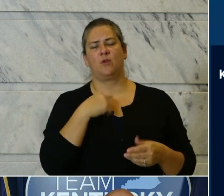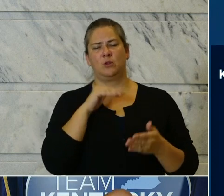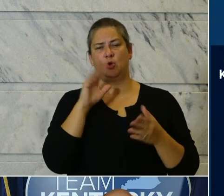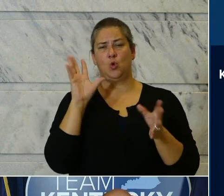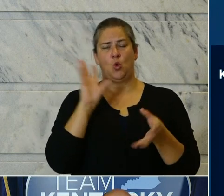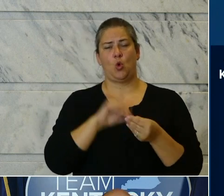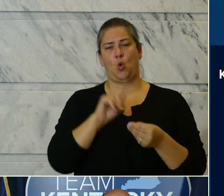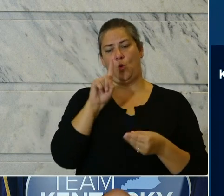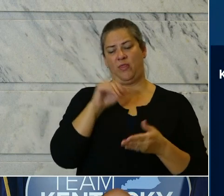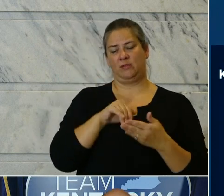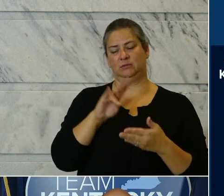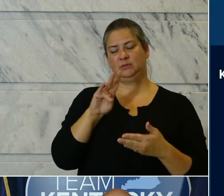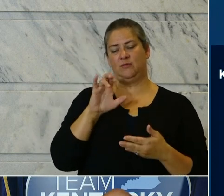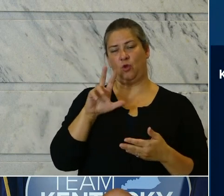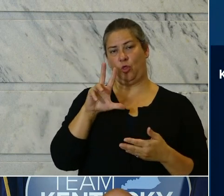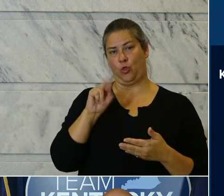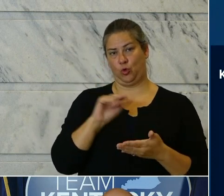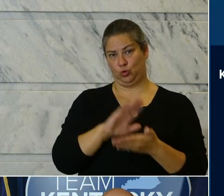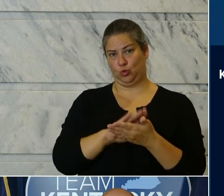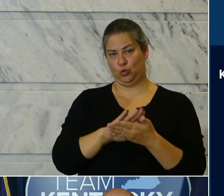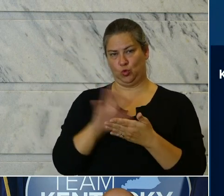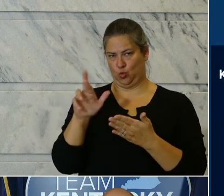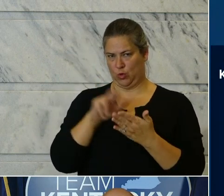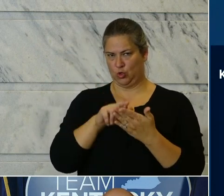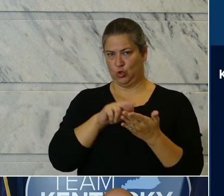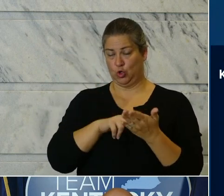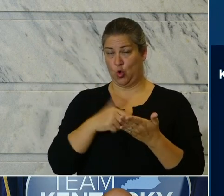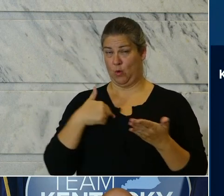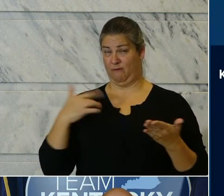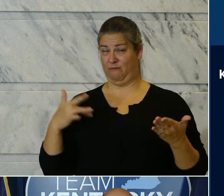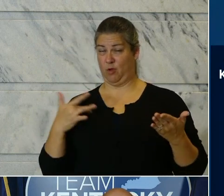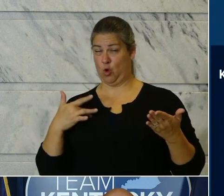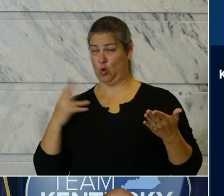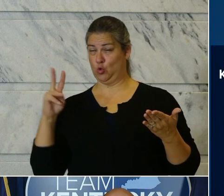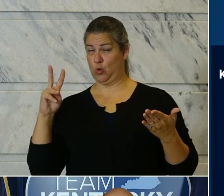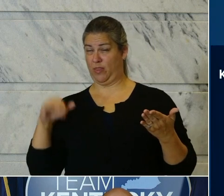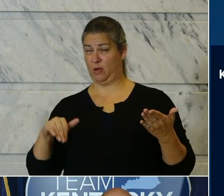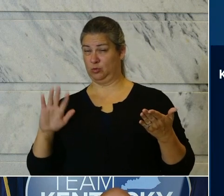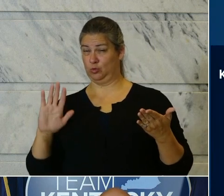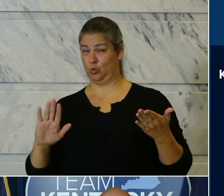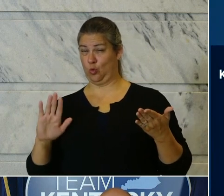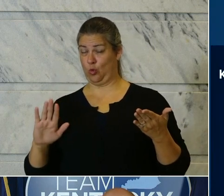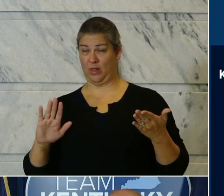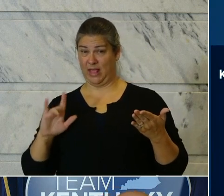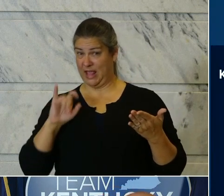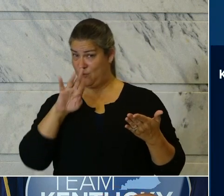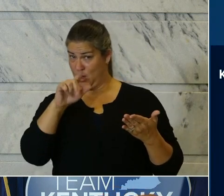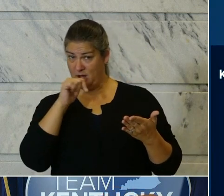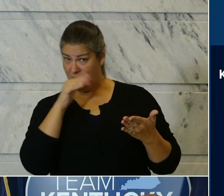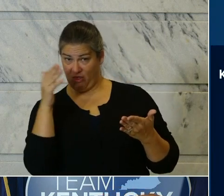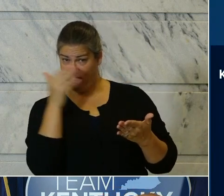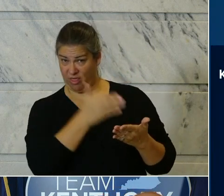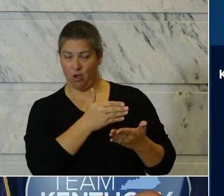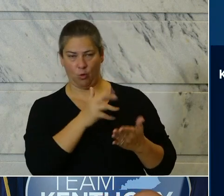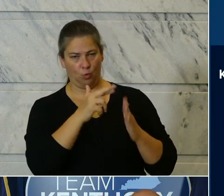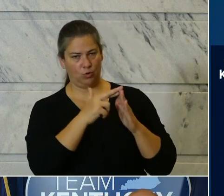DANCE FOR WE'VE HAD. WE HAVE A TOTAL OF ONE THOUSAND SEVEN HUNDRED AND THIRTY SCHOOLS WERE REGISTERED THE DASHBOARD WE THINK THERE'S AROUND TWO